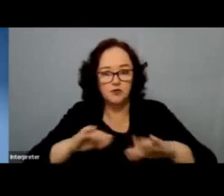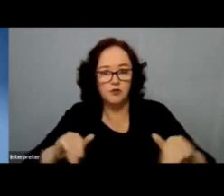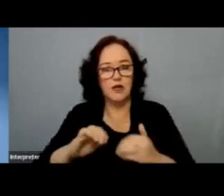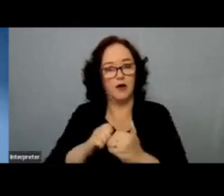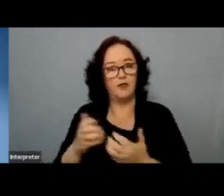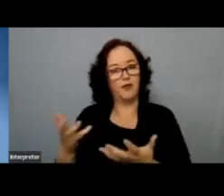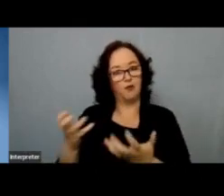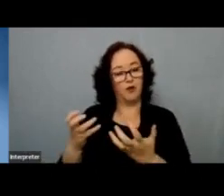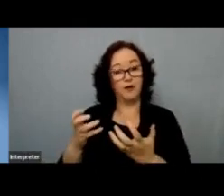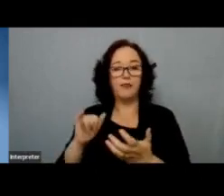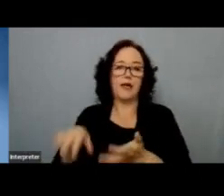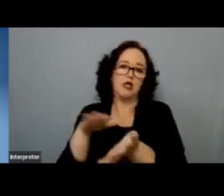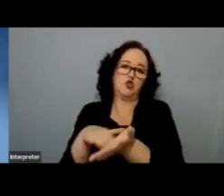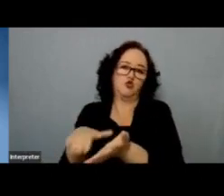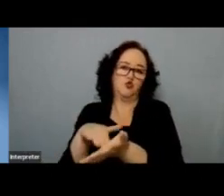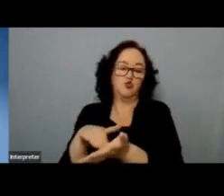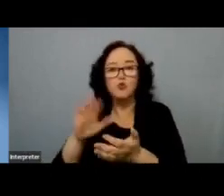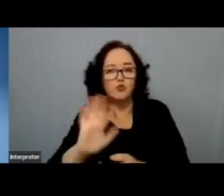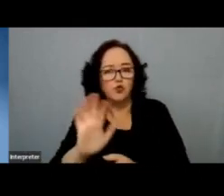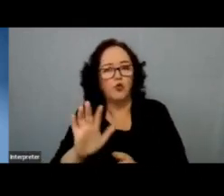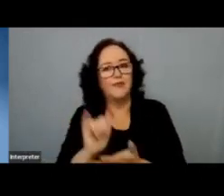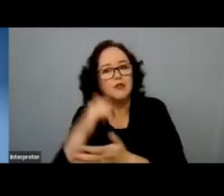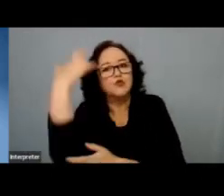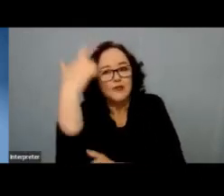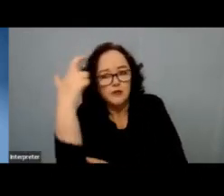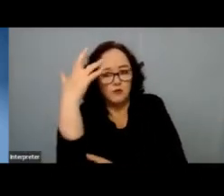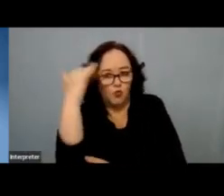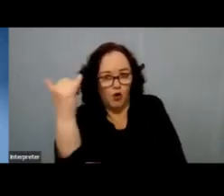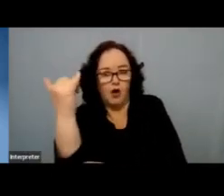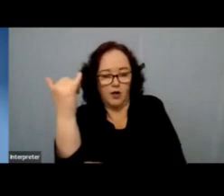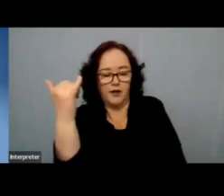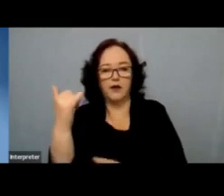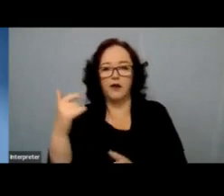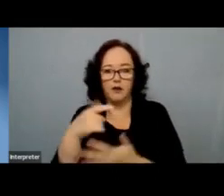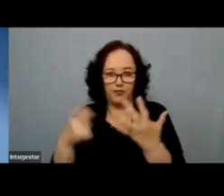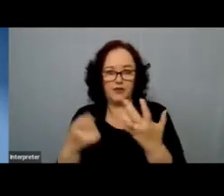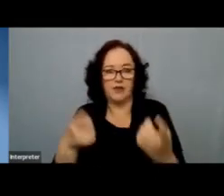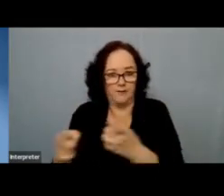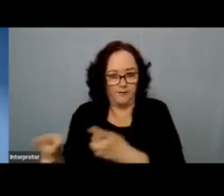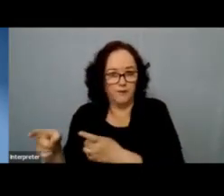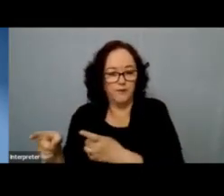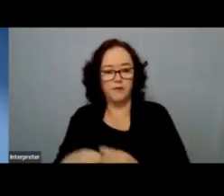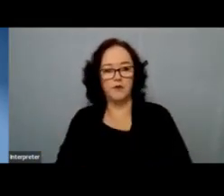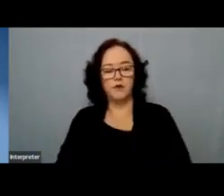reason why things have happened the way that they have. So it's really important and we need to convey to them that it doesn't